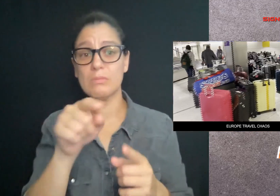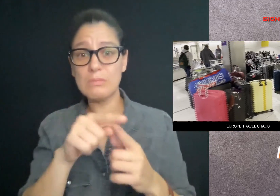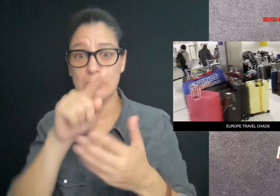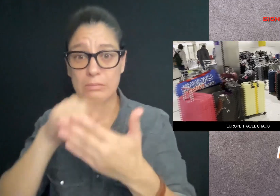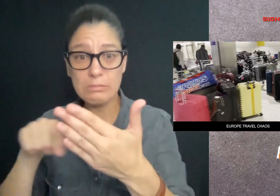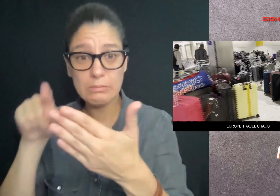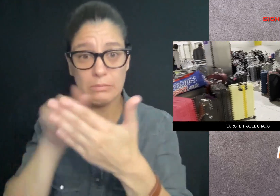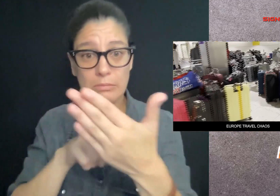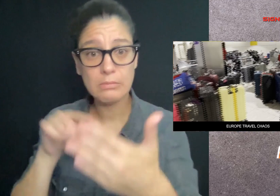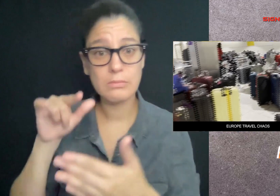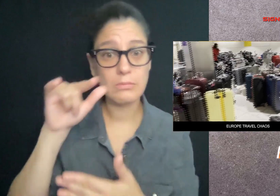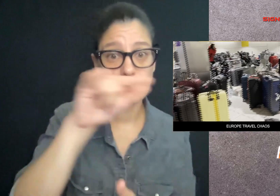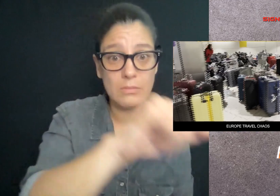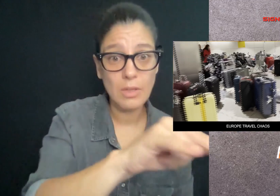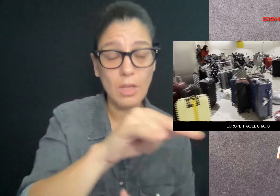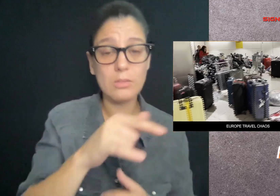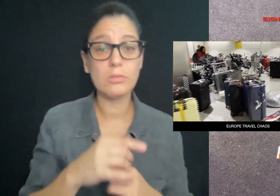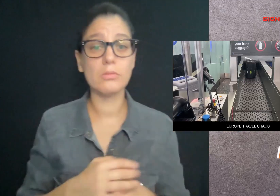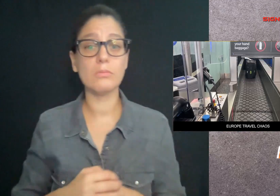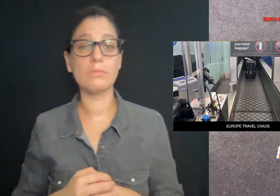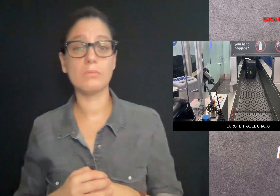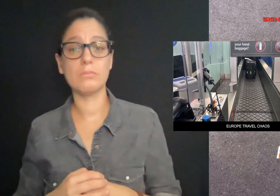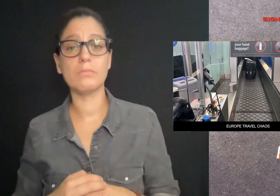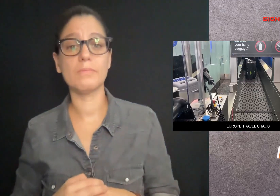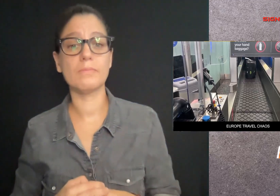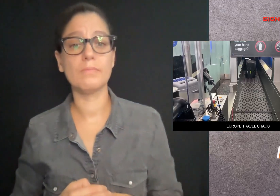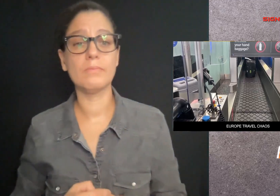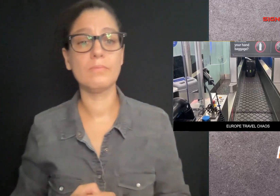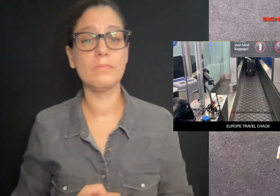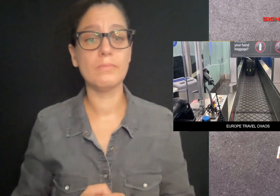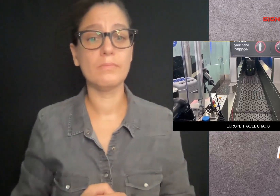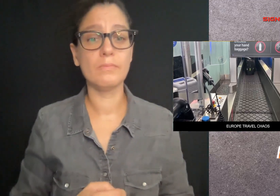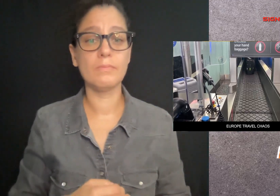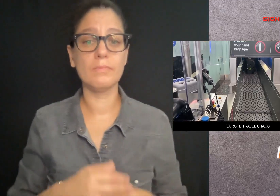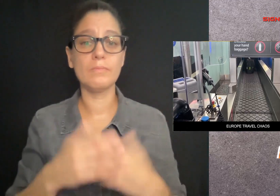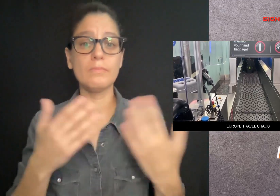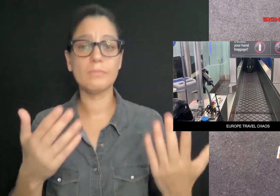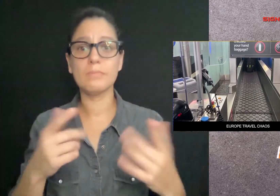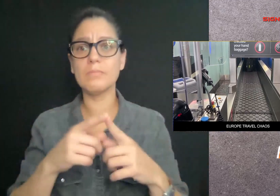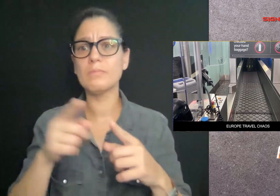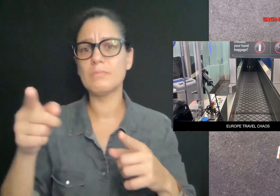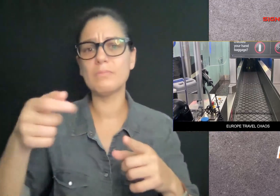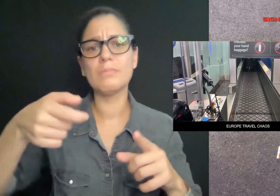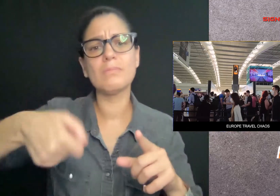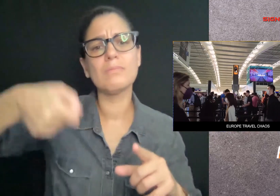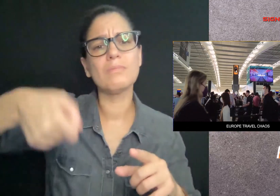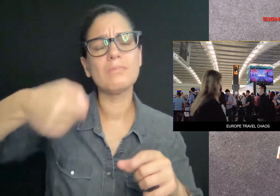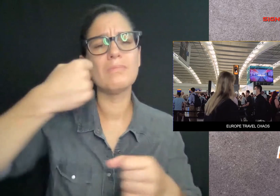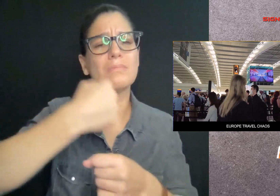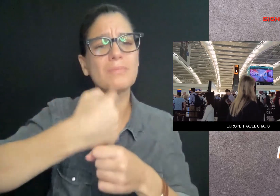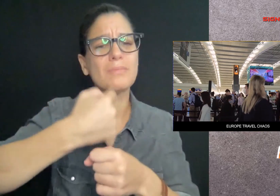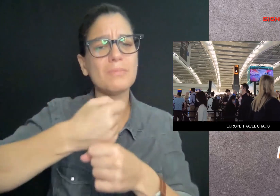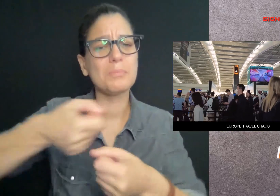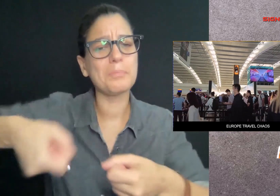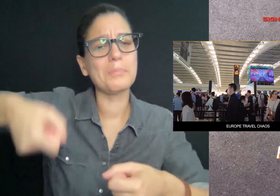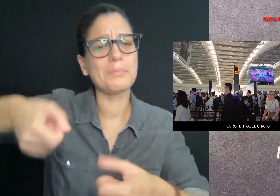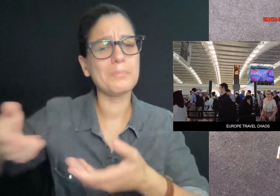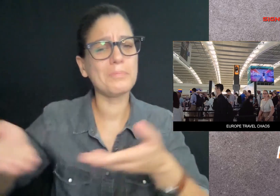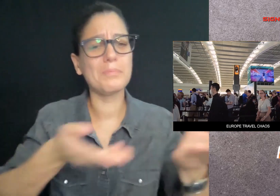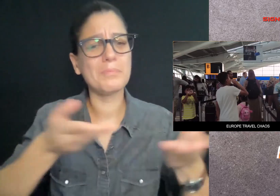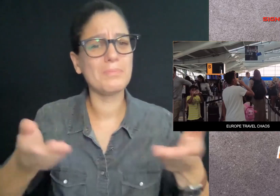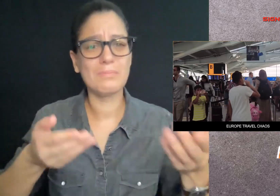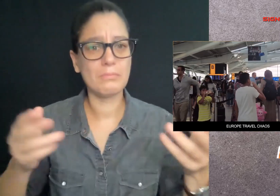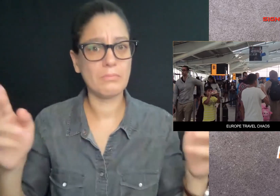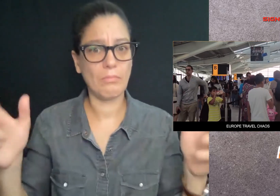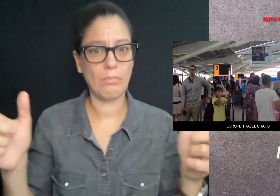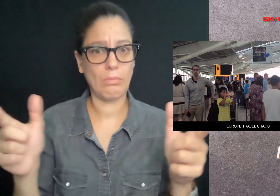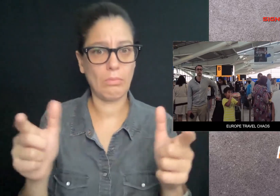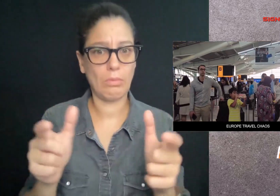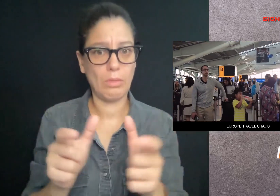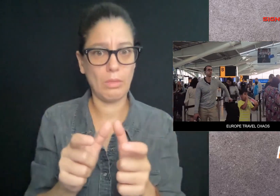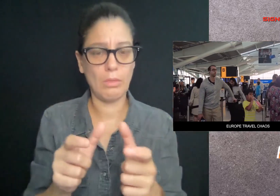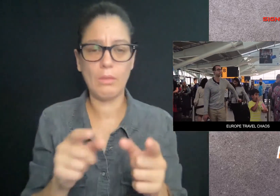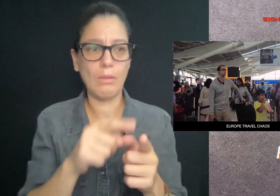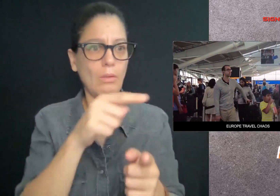and flight cancellations a shortage of baggage handlers has resulted